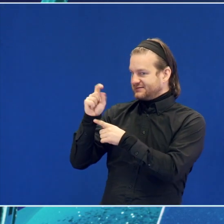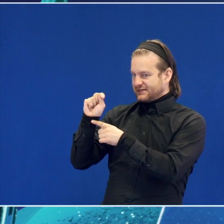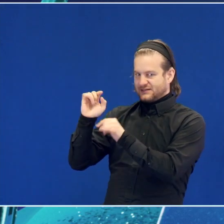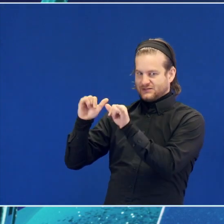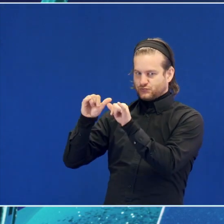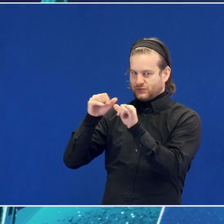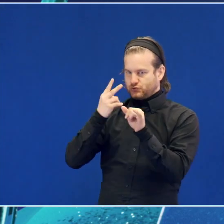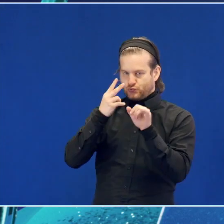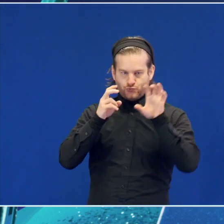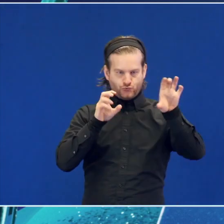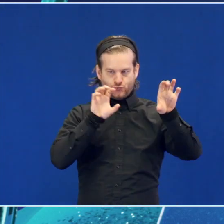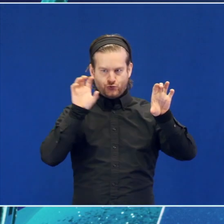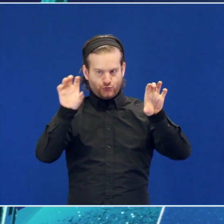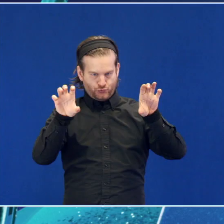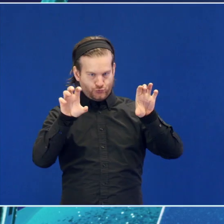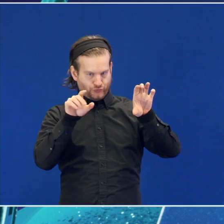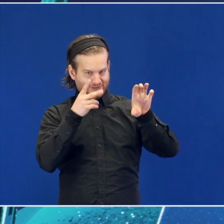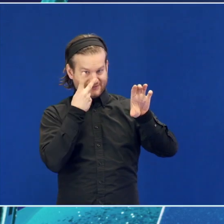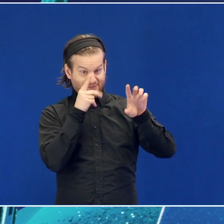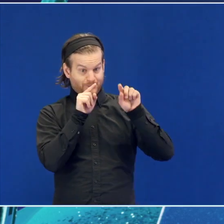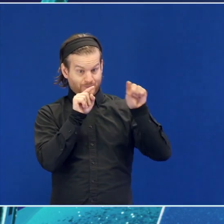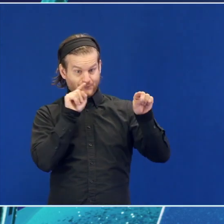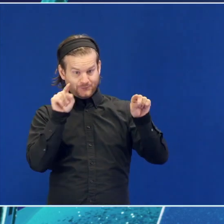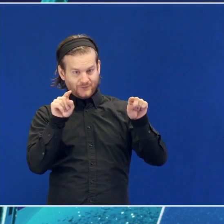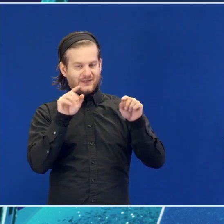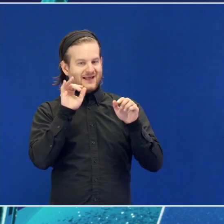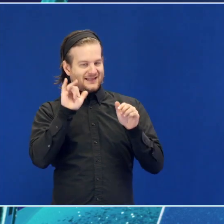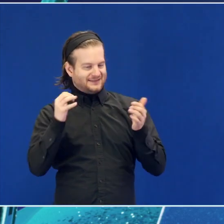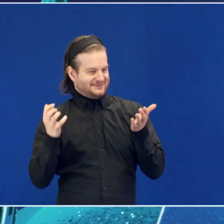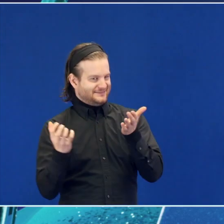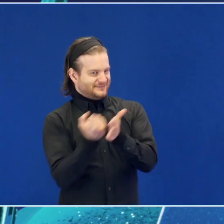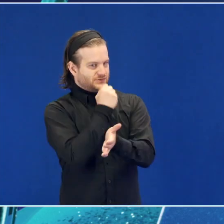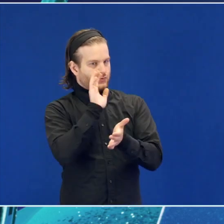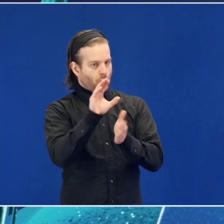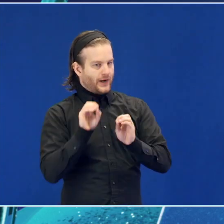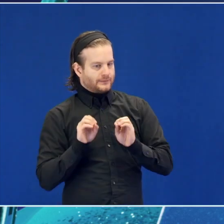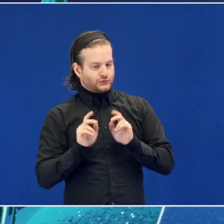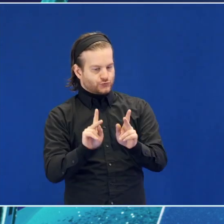this is the -- your opportunity, because I think Navin hinted at it if you didn't say it.